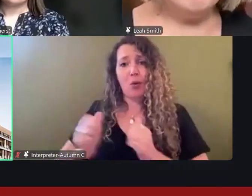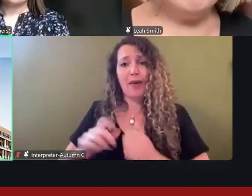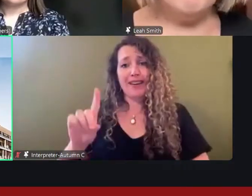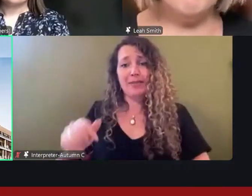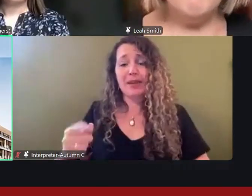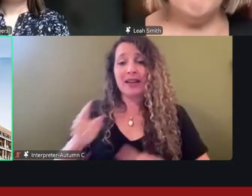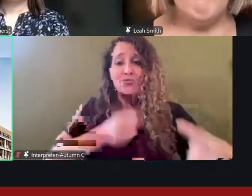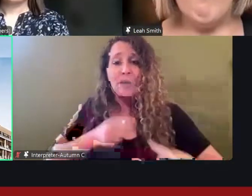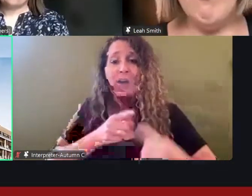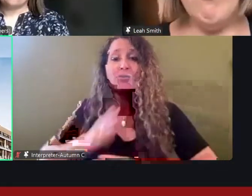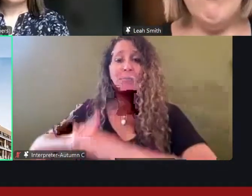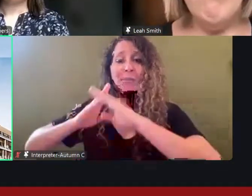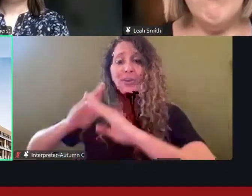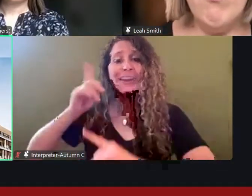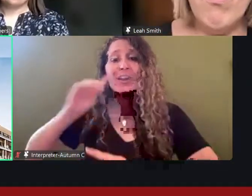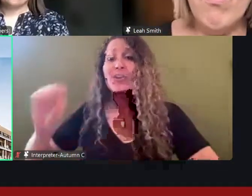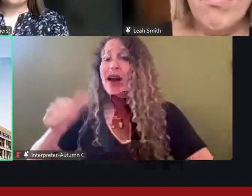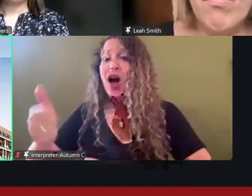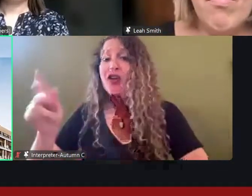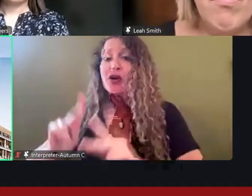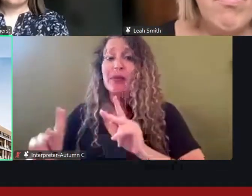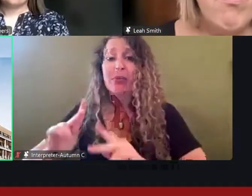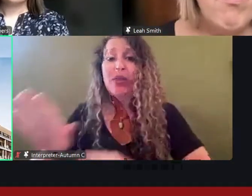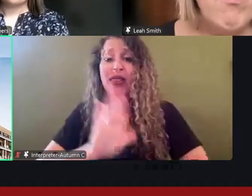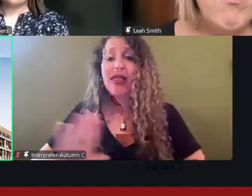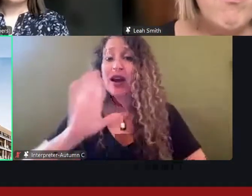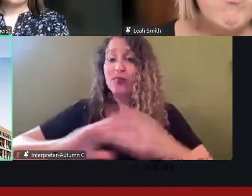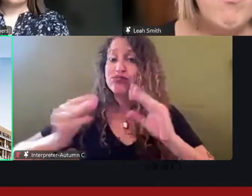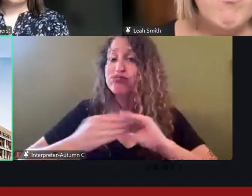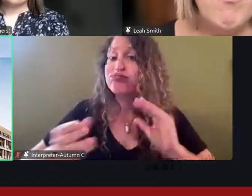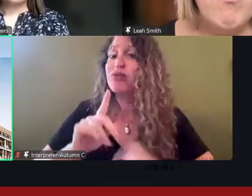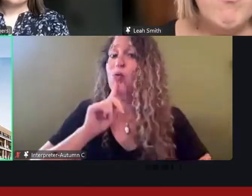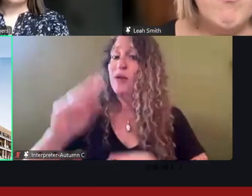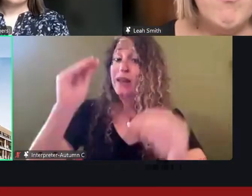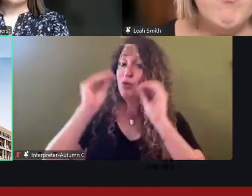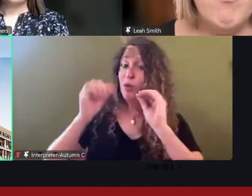other people's stories has really taught me. I have one more comment from the